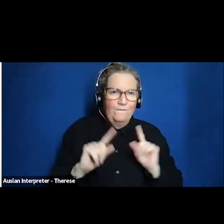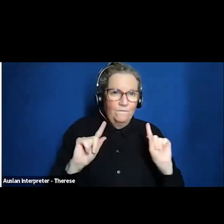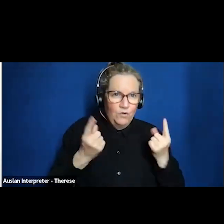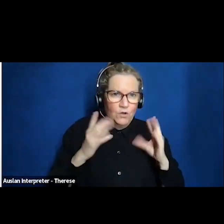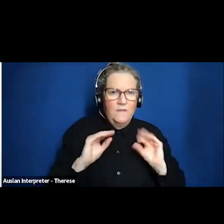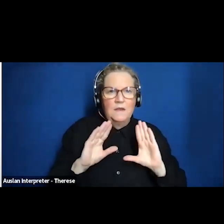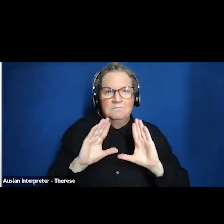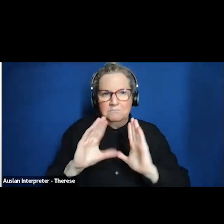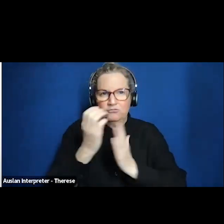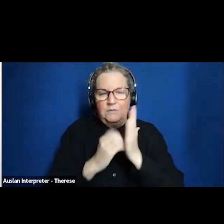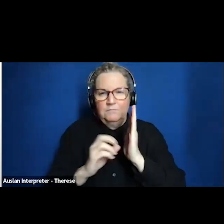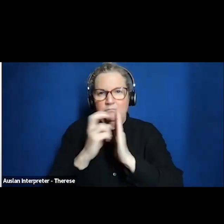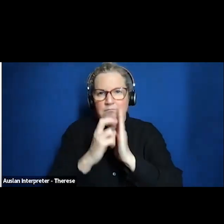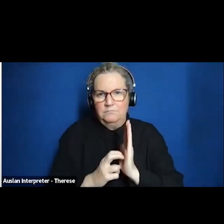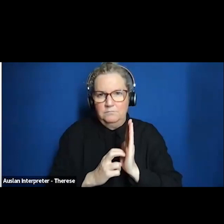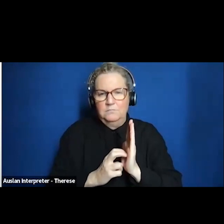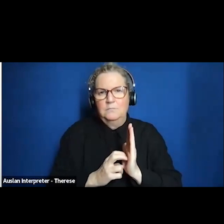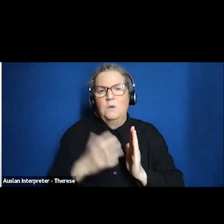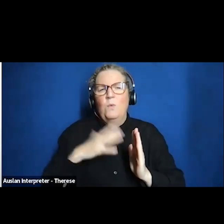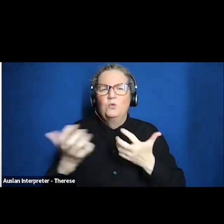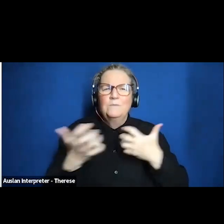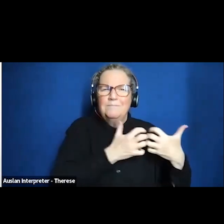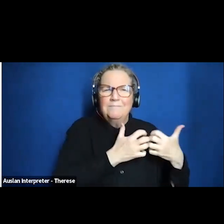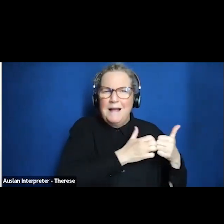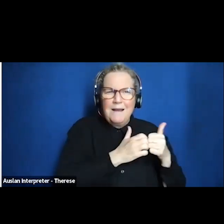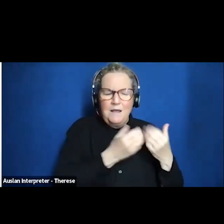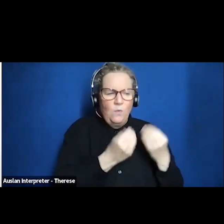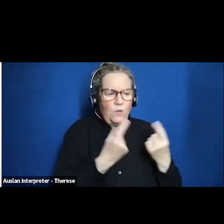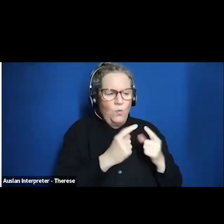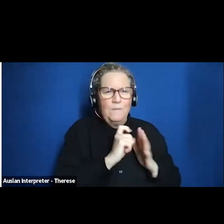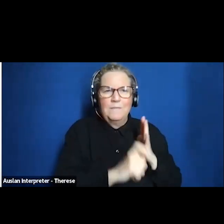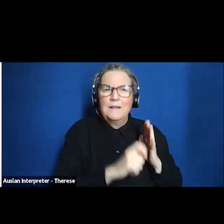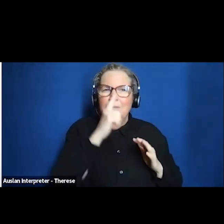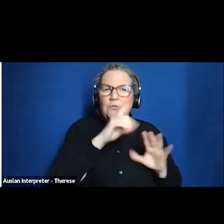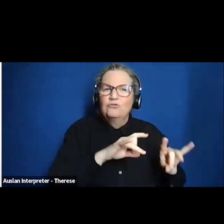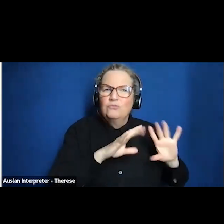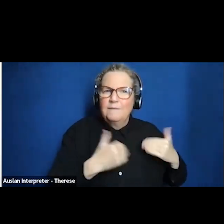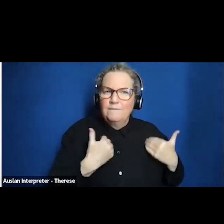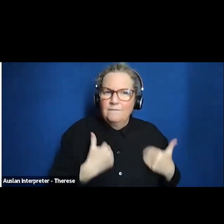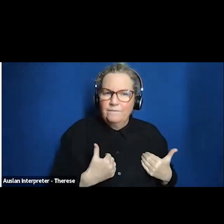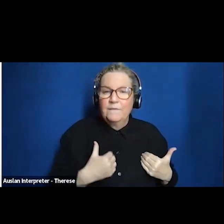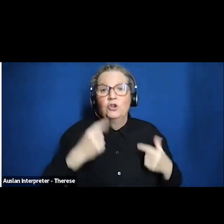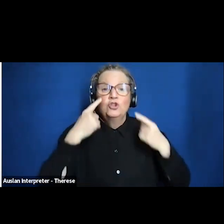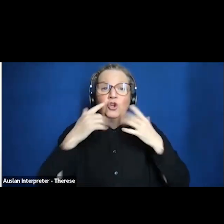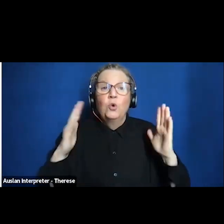is to do it in partnership with Australians with disability. With this in mind, we have a short video to play that discusses the potential